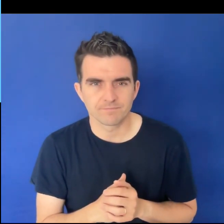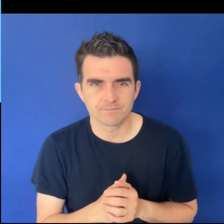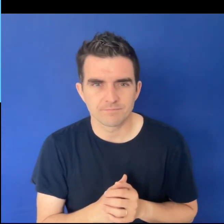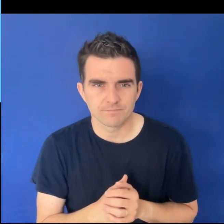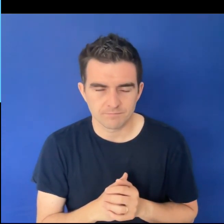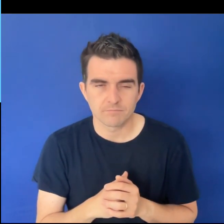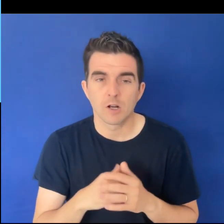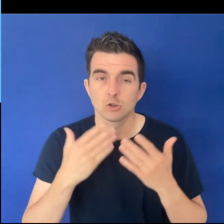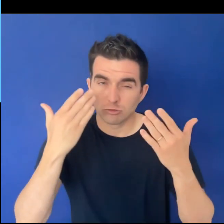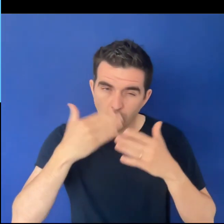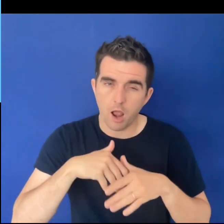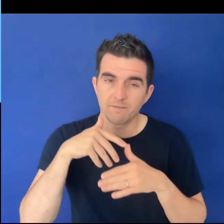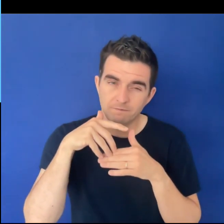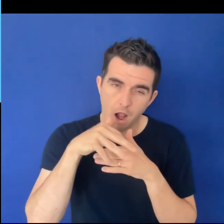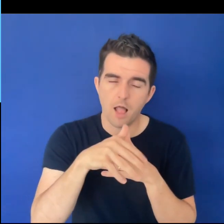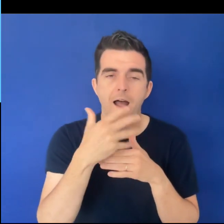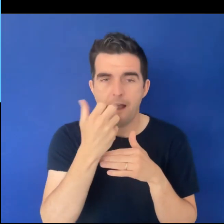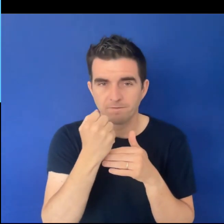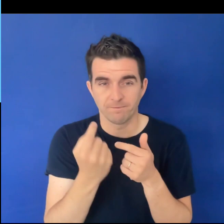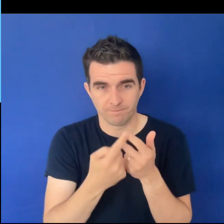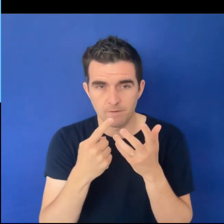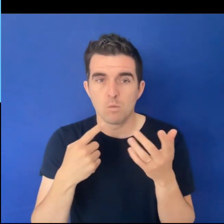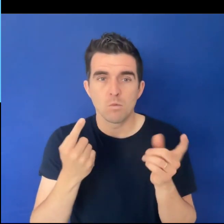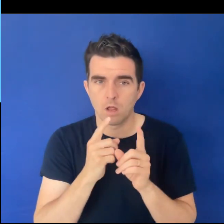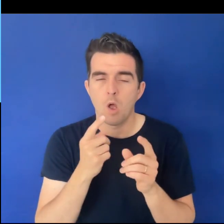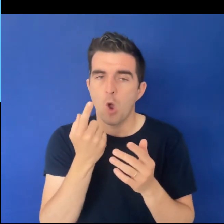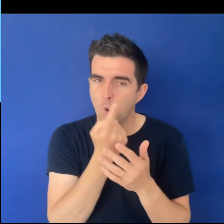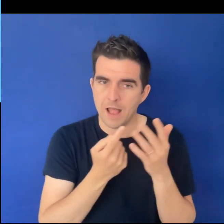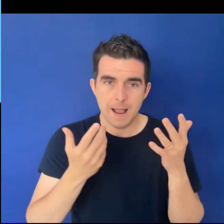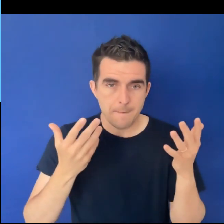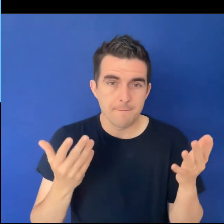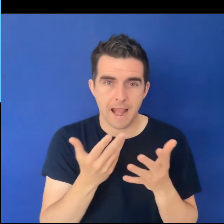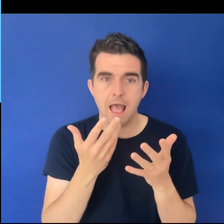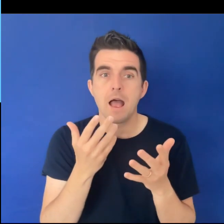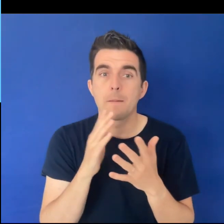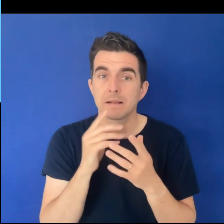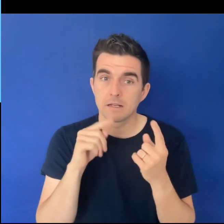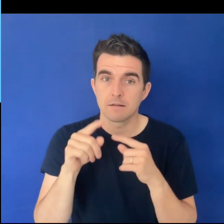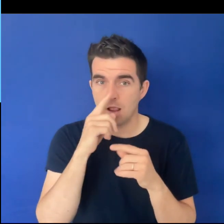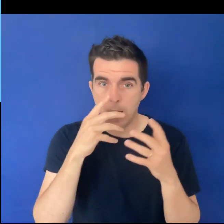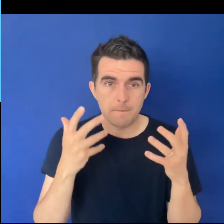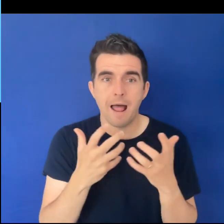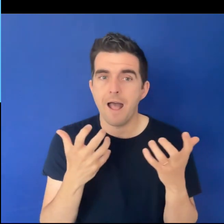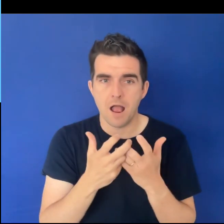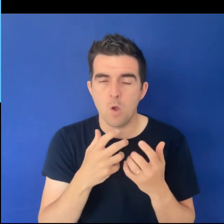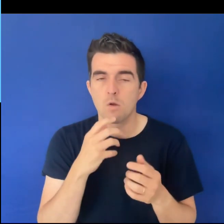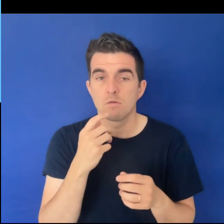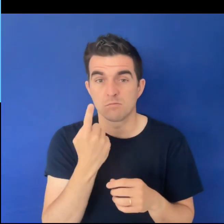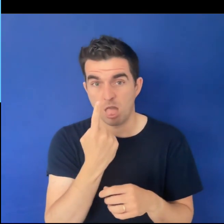The Darkest Files also features mouse only gameplay. This allows players to play the game just by clicking with one hand,